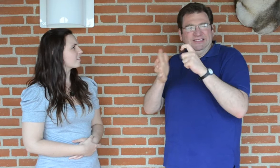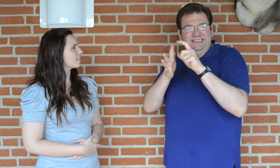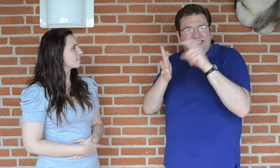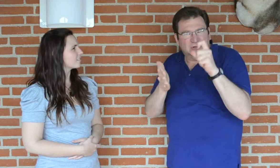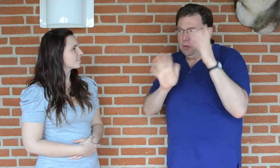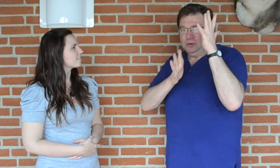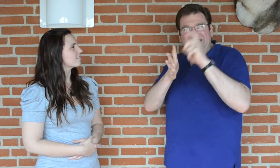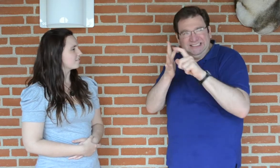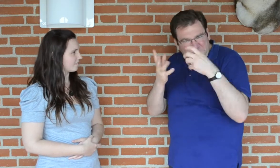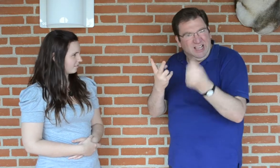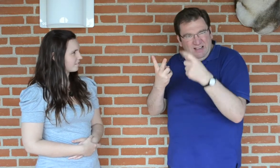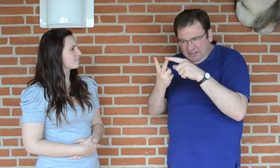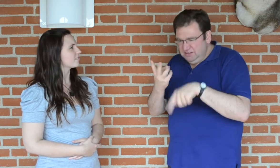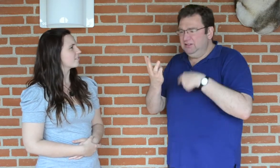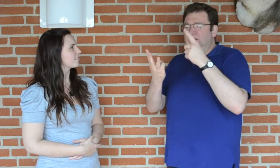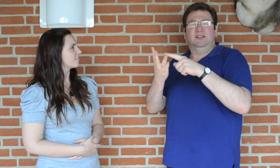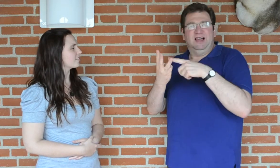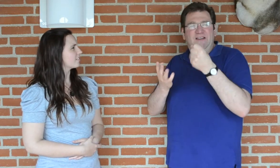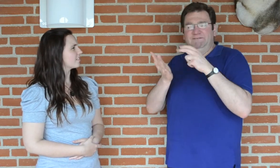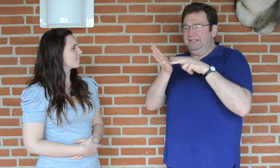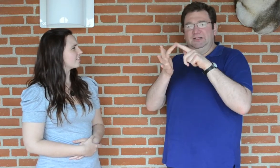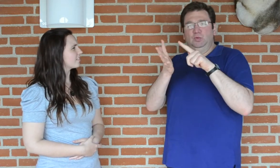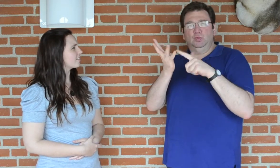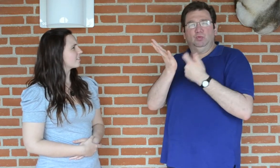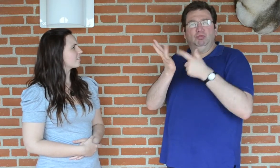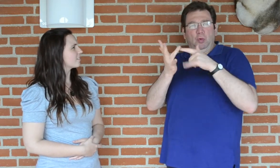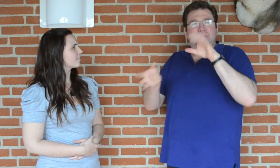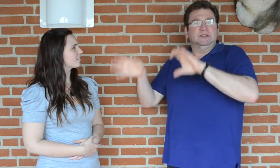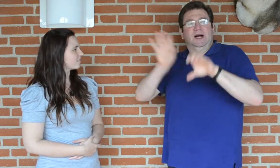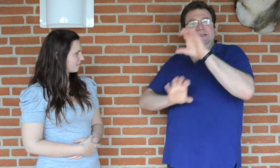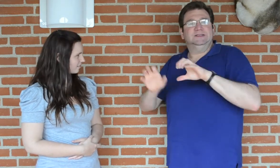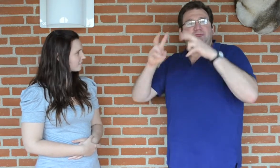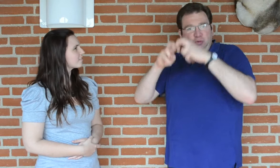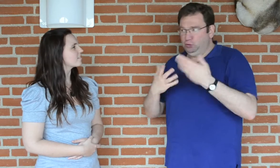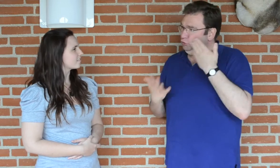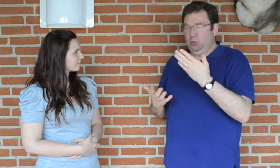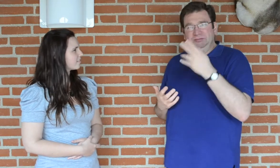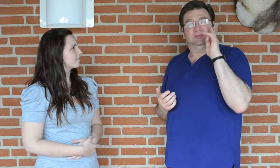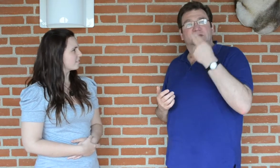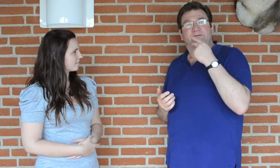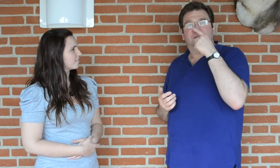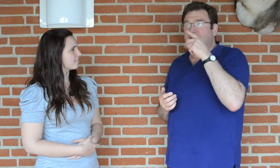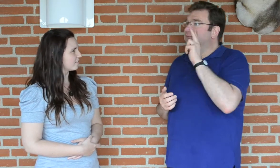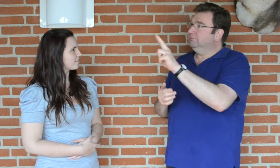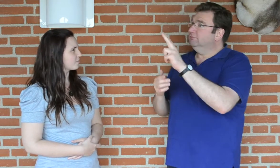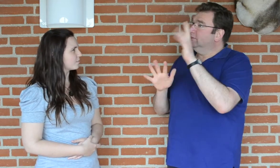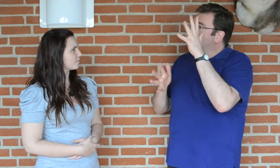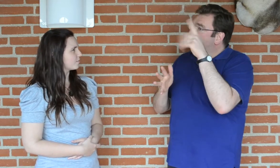research such as the Sign Language Dictionary etc. There's Neuroscience research which shows that Deaf people who